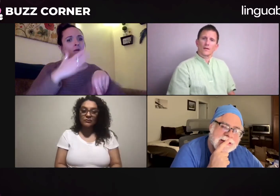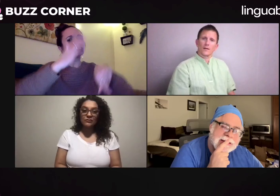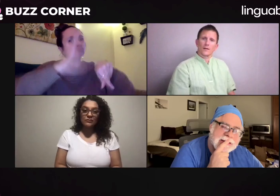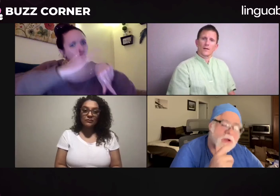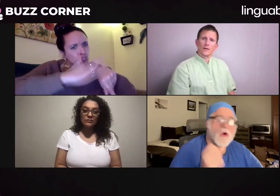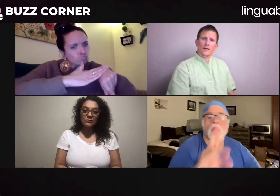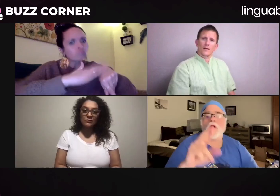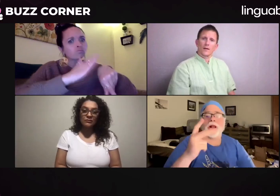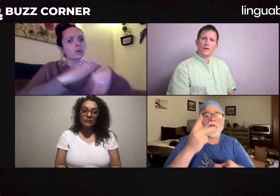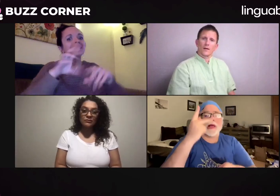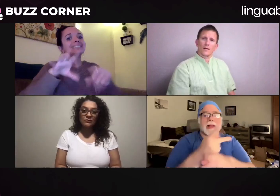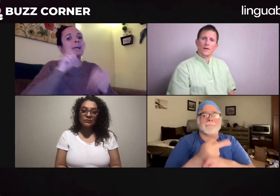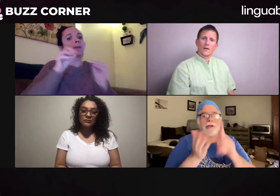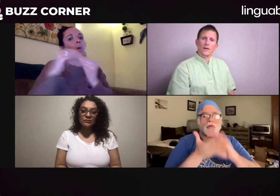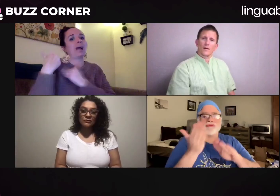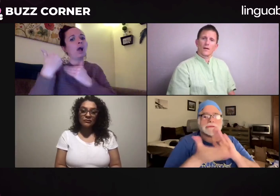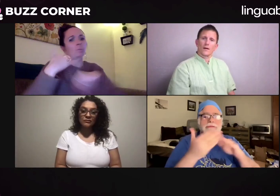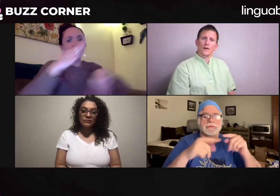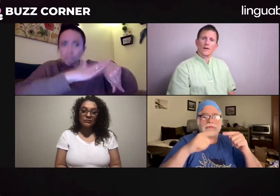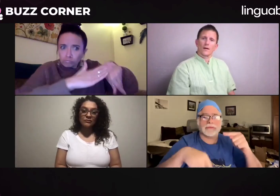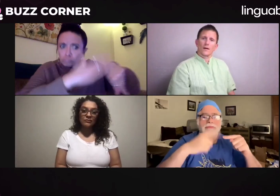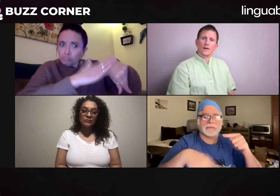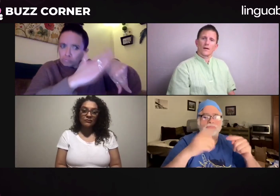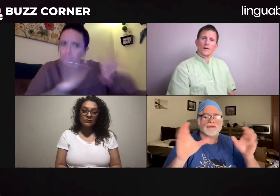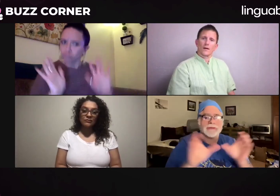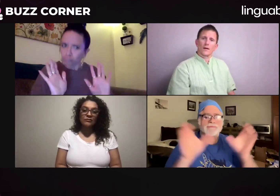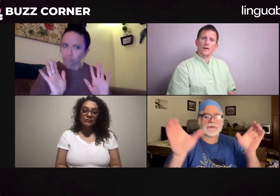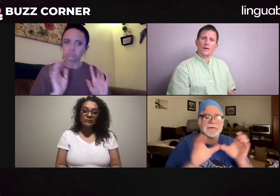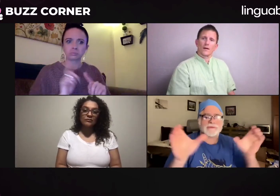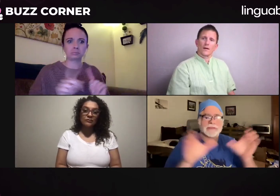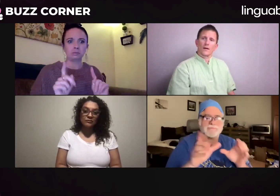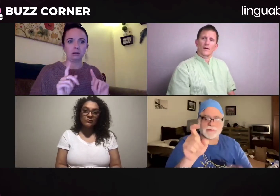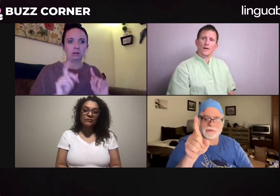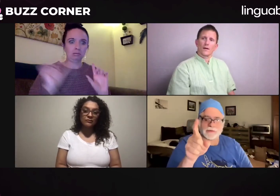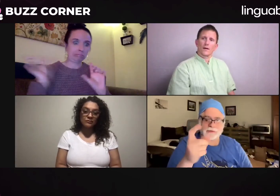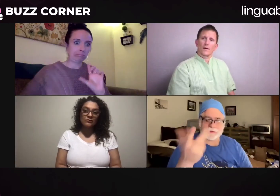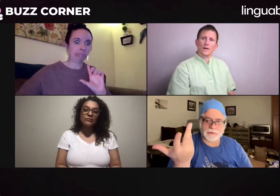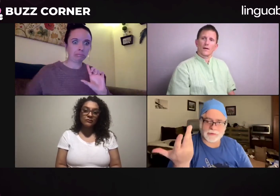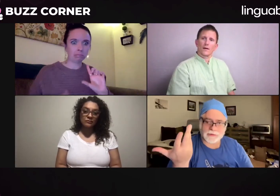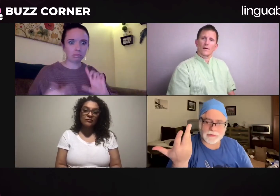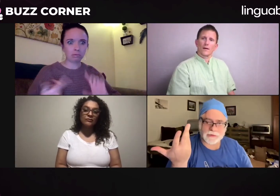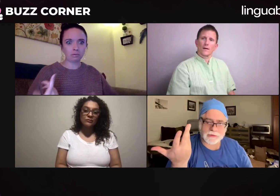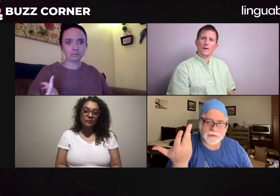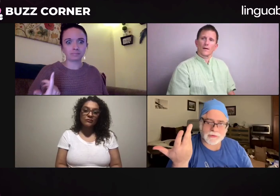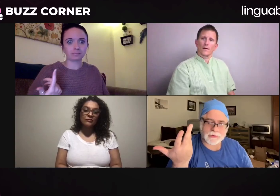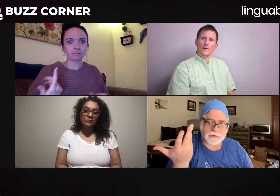But having some kind of maybe a warning or a probation instead of a ban,